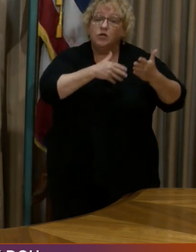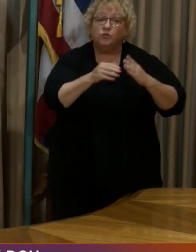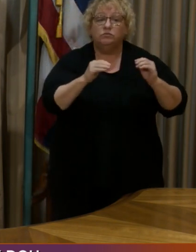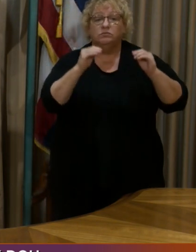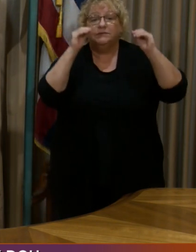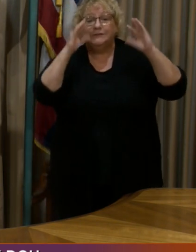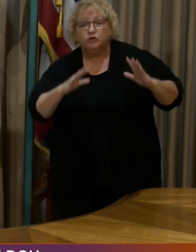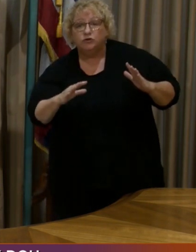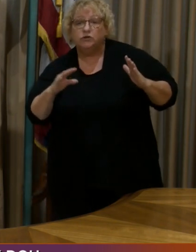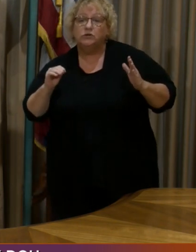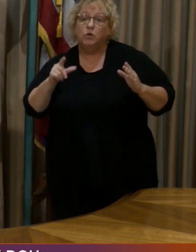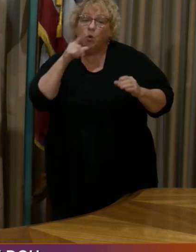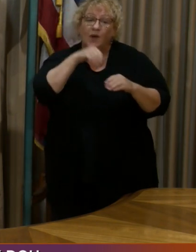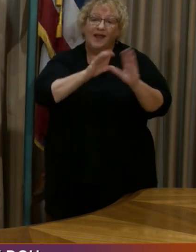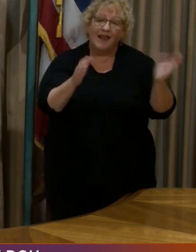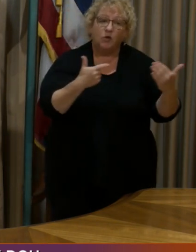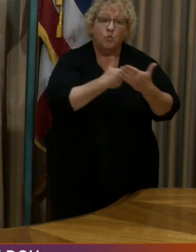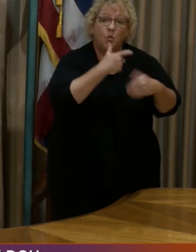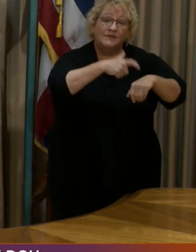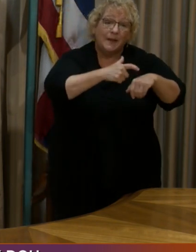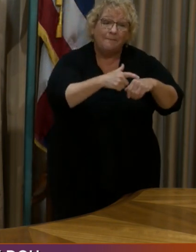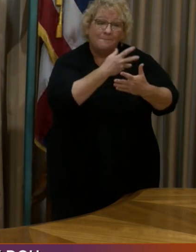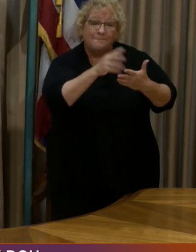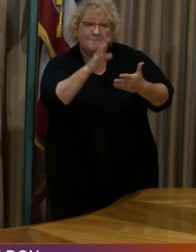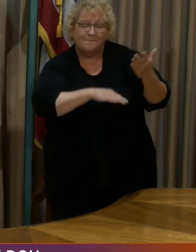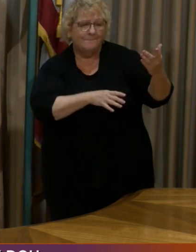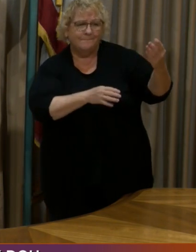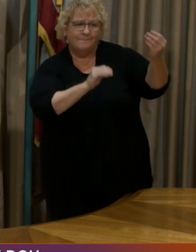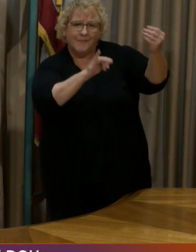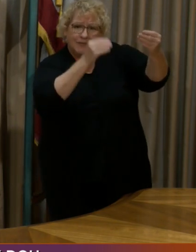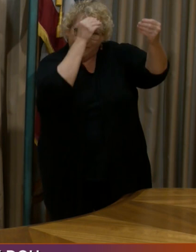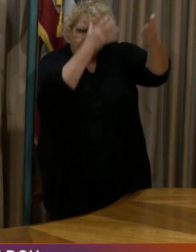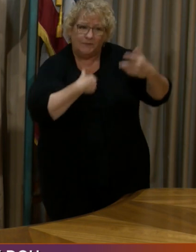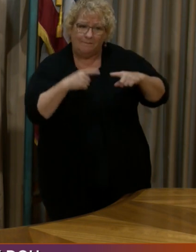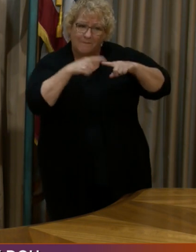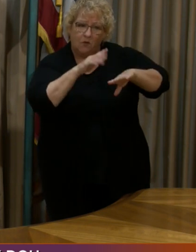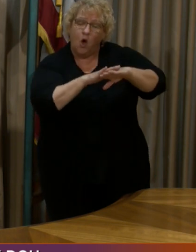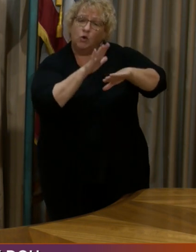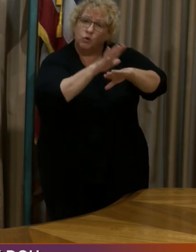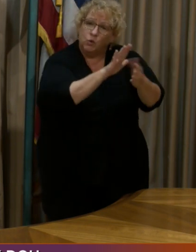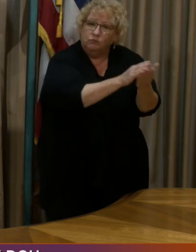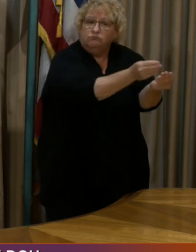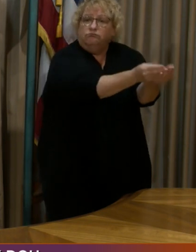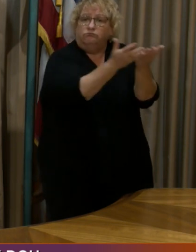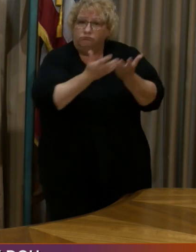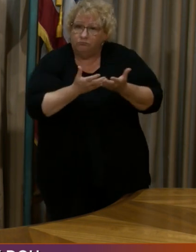AND THAT SCHOOLS HAVE THAT WE DO NOT THE SCHEDULES OF TEACHERS STUDENTS WHO WAS IN CLASSROOMS AT WHAT TIMES AND THAT TYPE OF